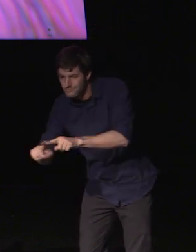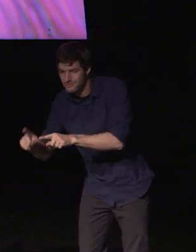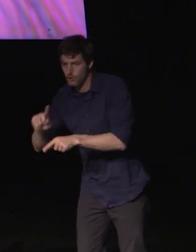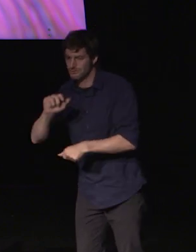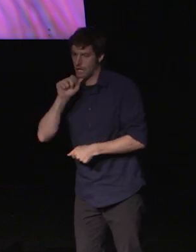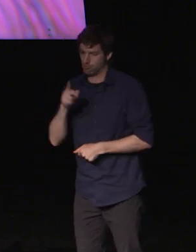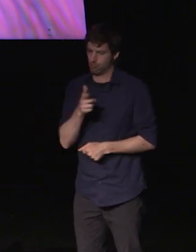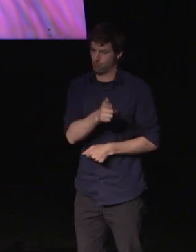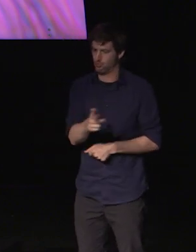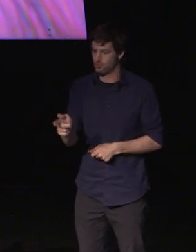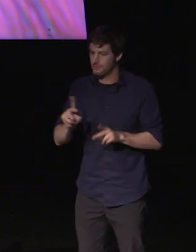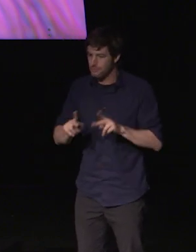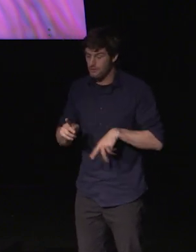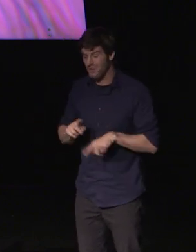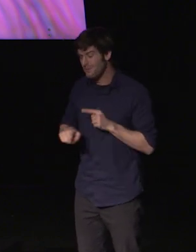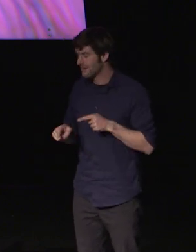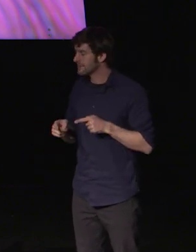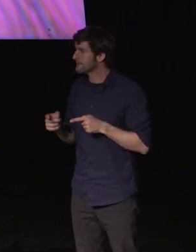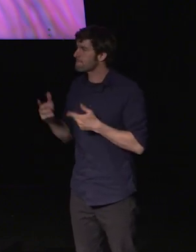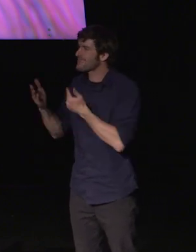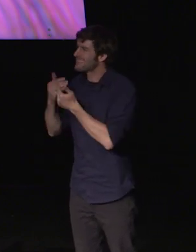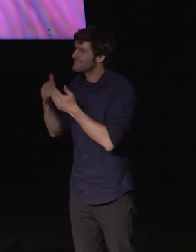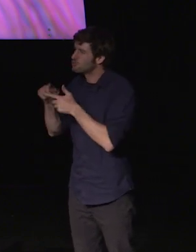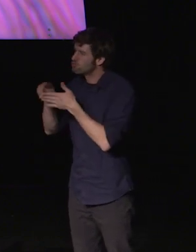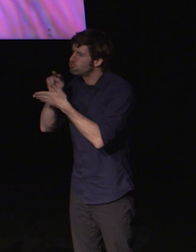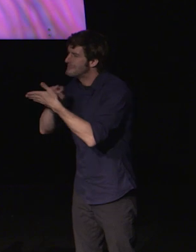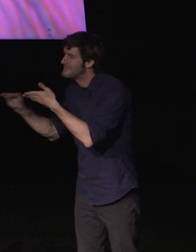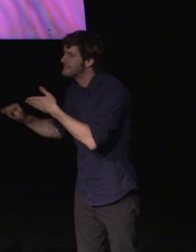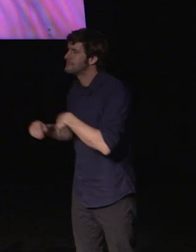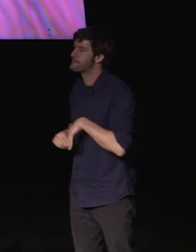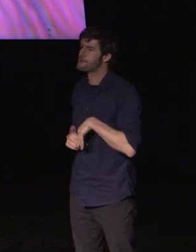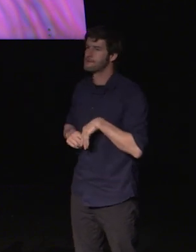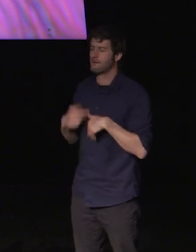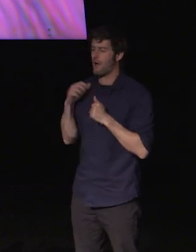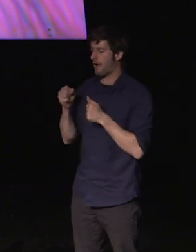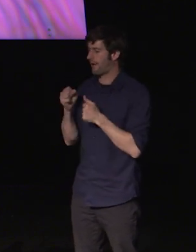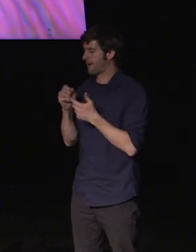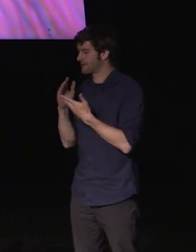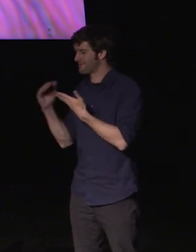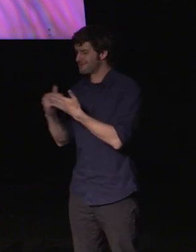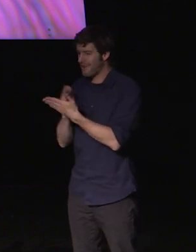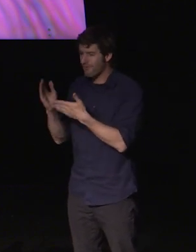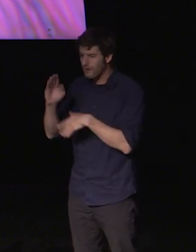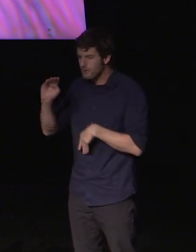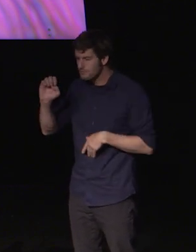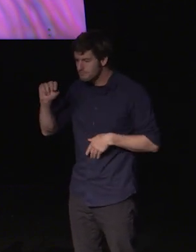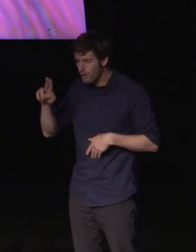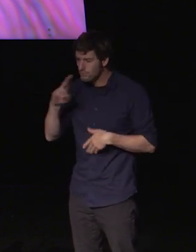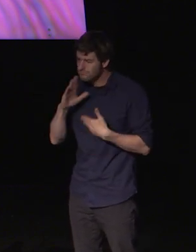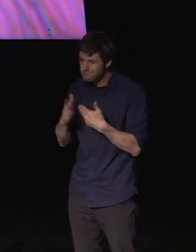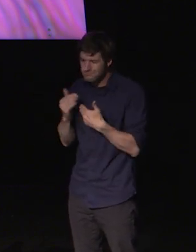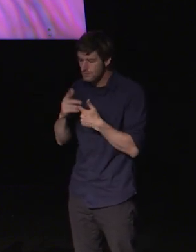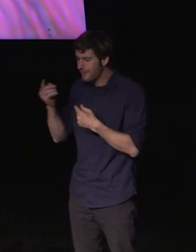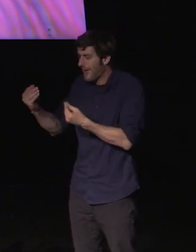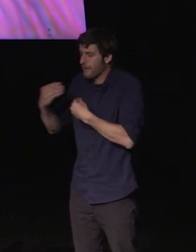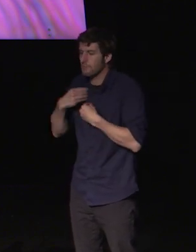Yeah, it's always easy to read things, I can navigate the menus well. I know what's going on because they give me information in multiple different ways.